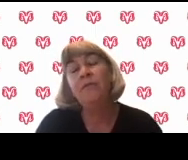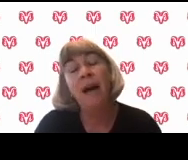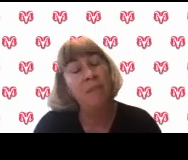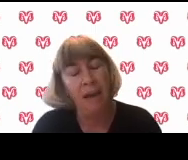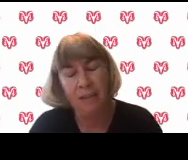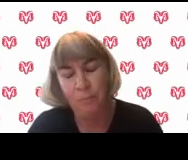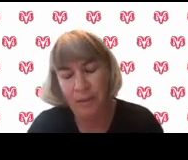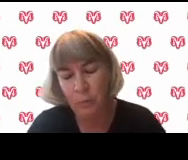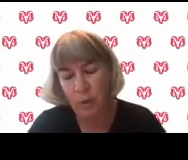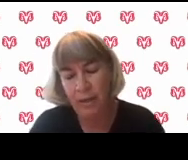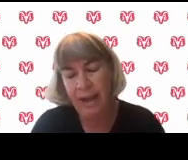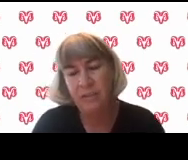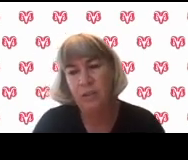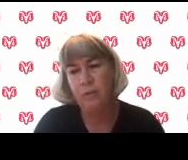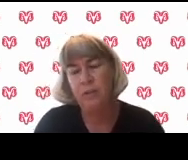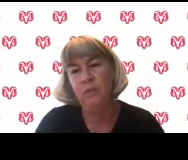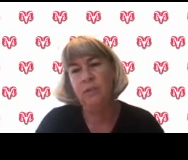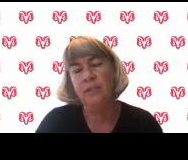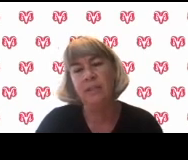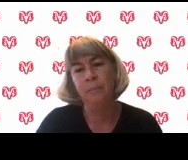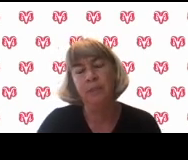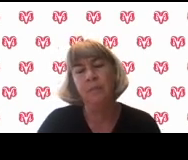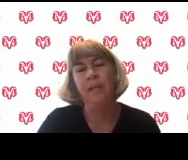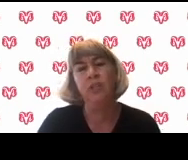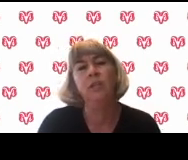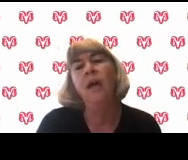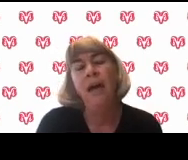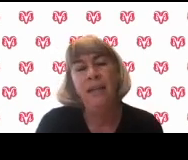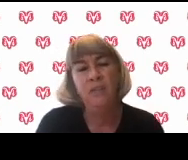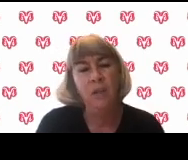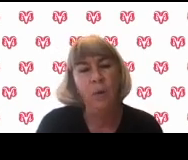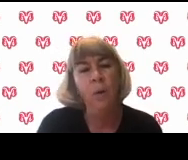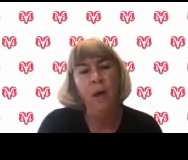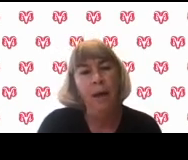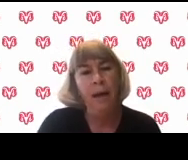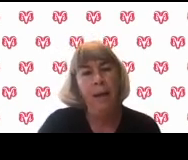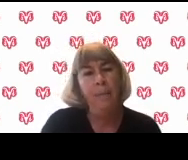five in that ten plus one has to do with student success and participation. And so